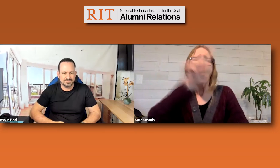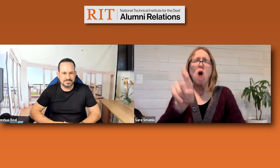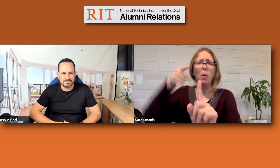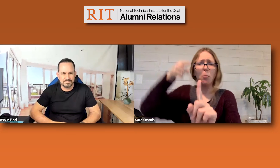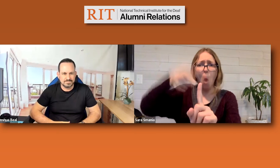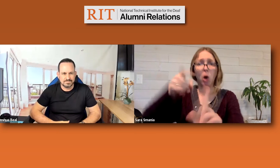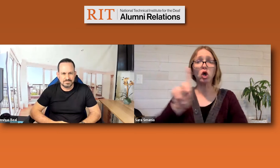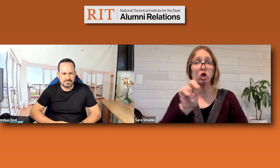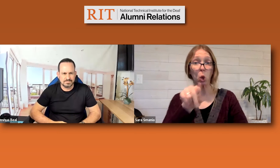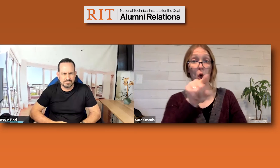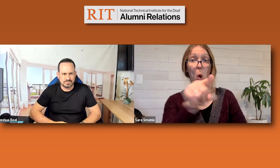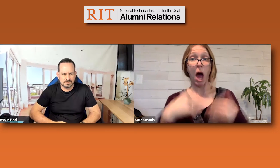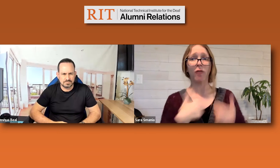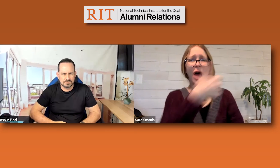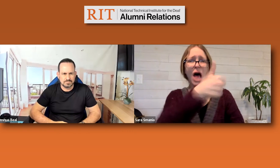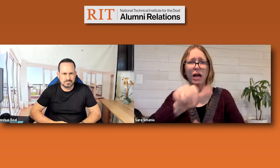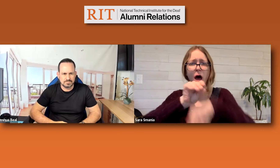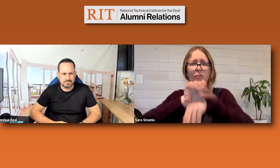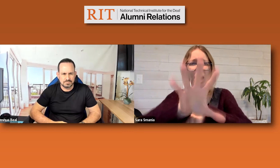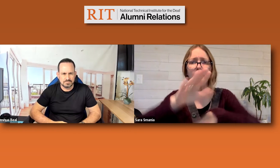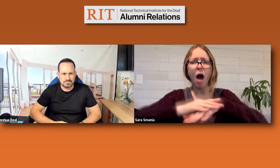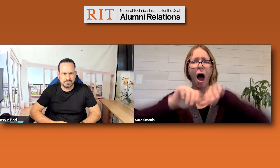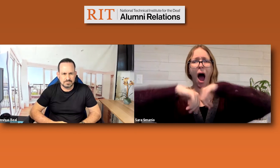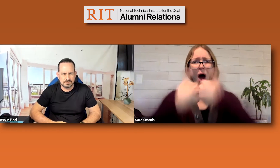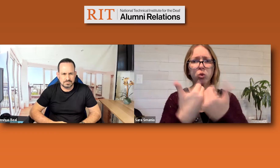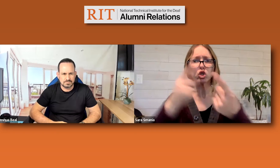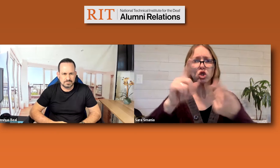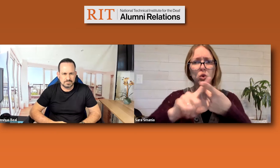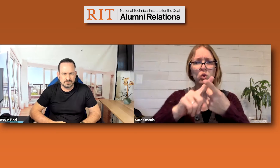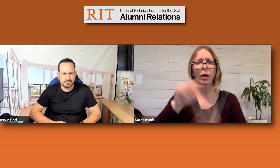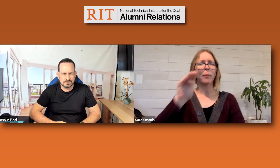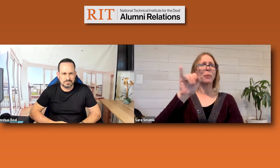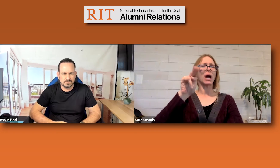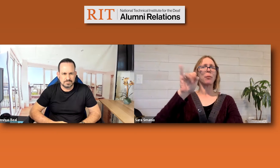The question is, Do you have any advice on how to minimize